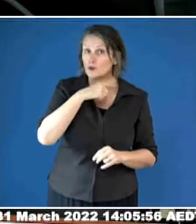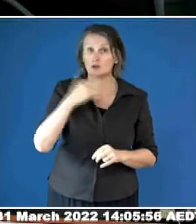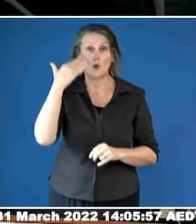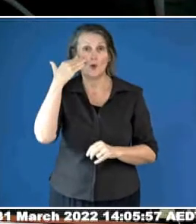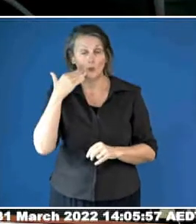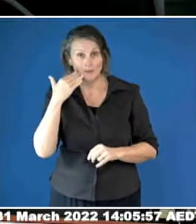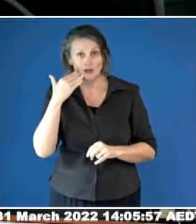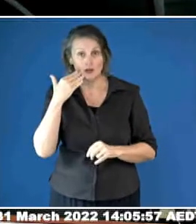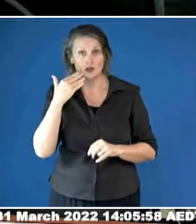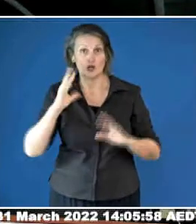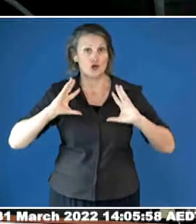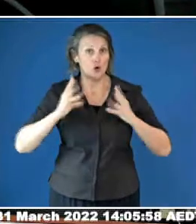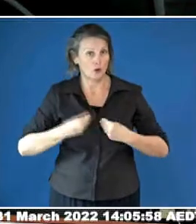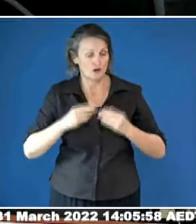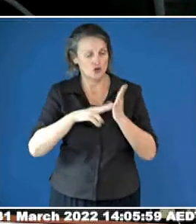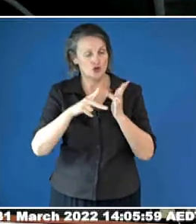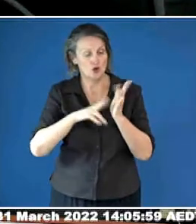people with all types of disability in Australia.